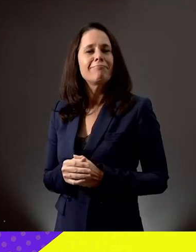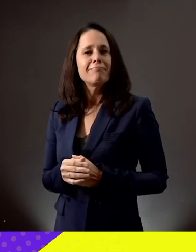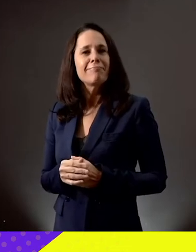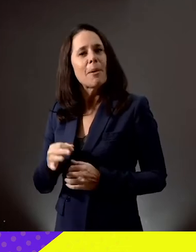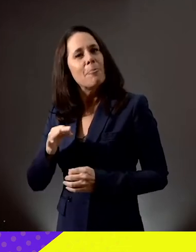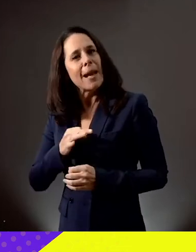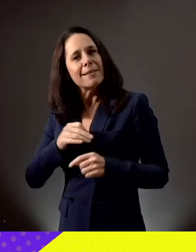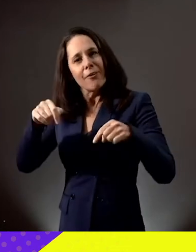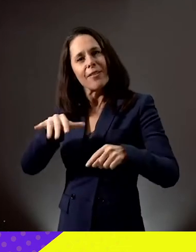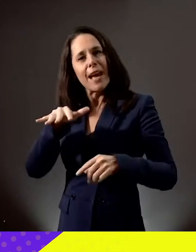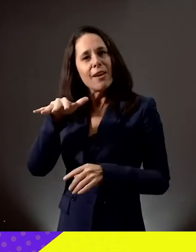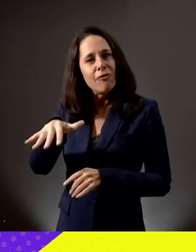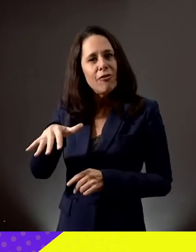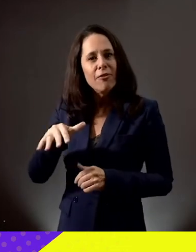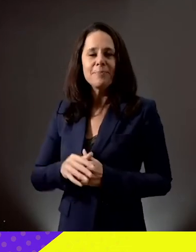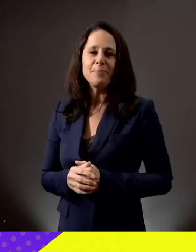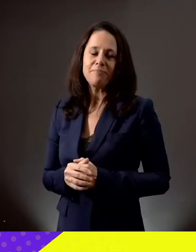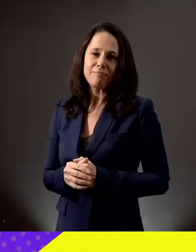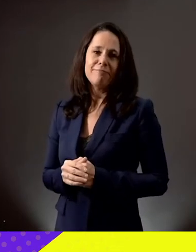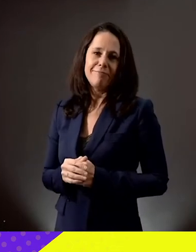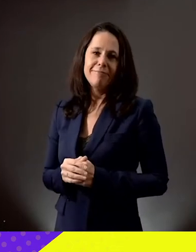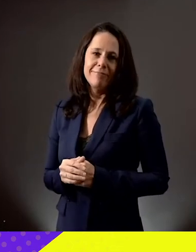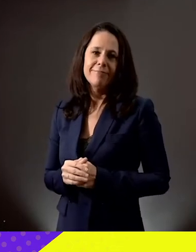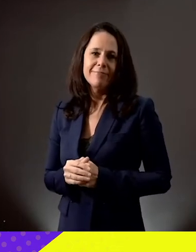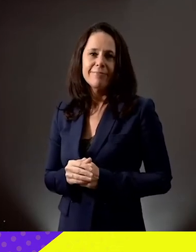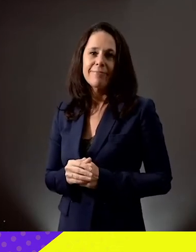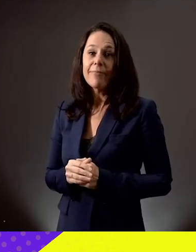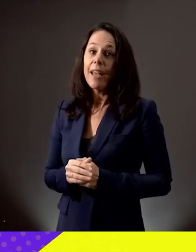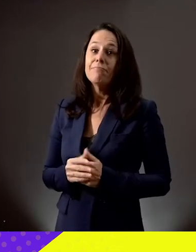And I think this is a most honourable task.